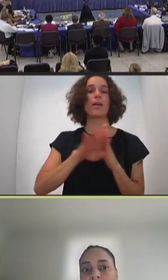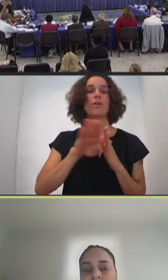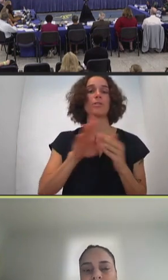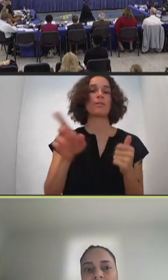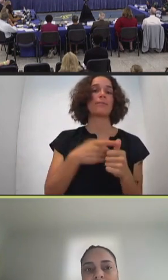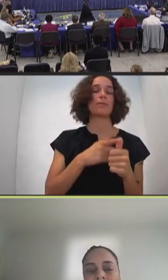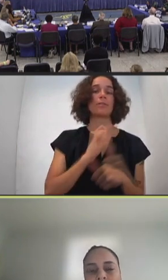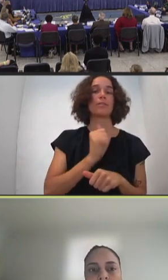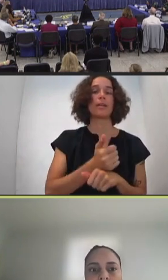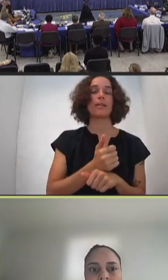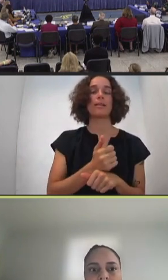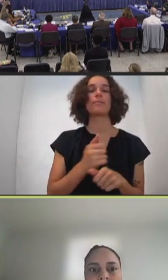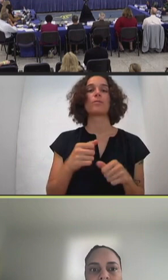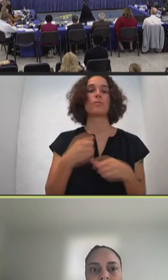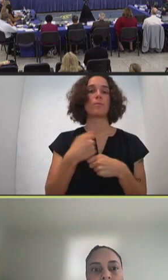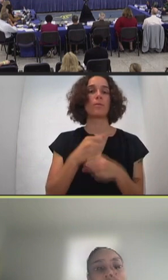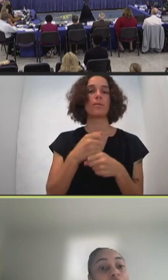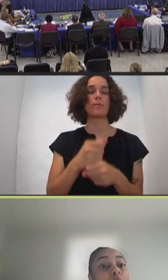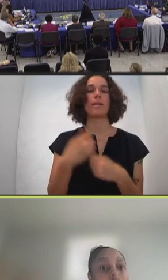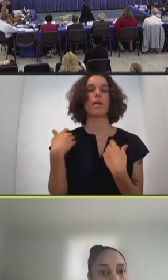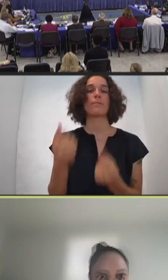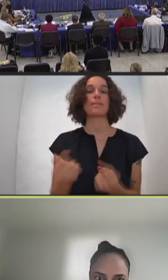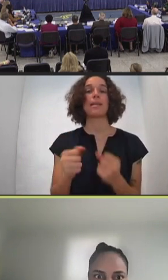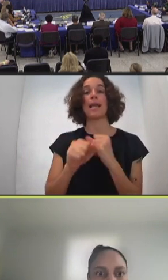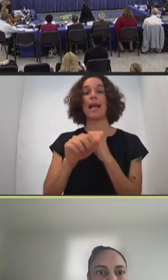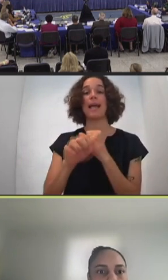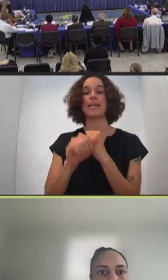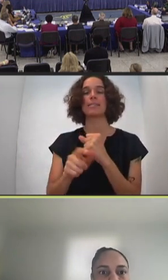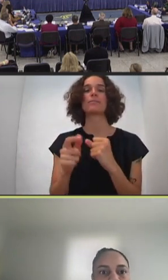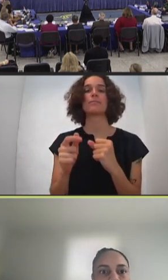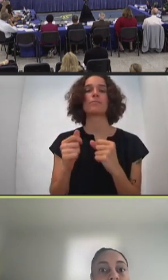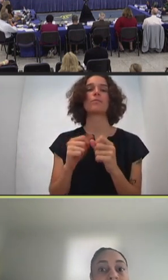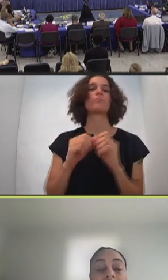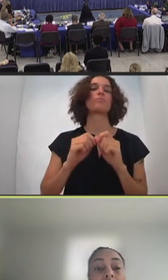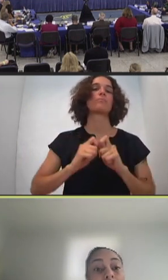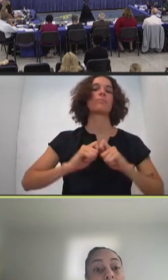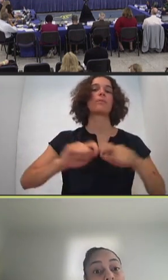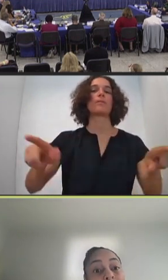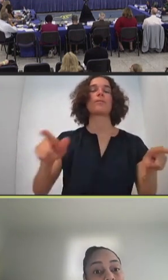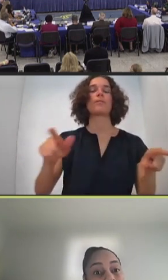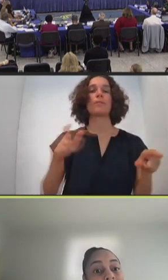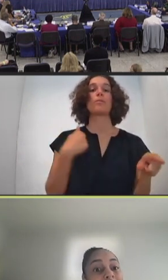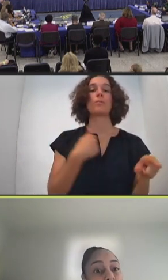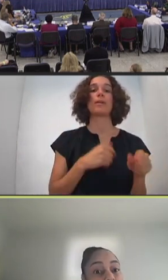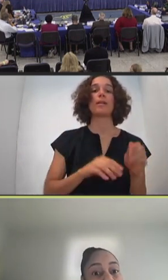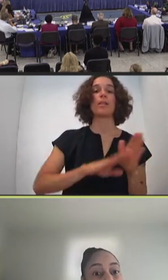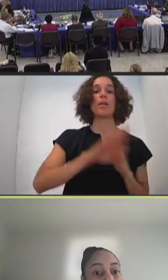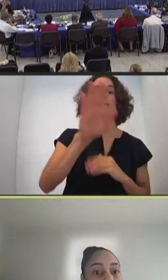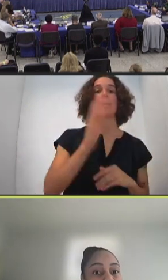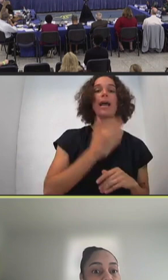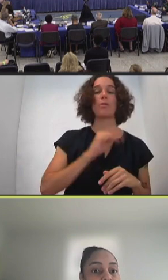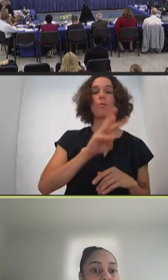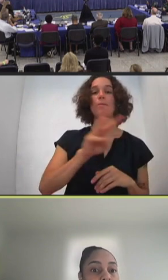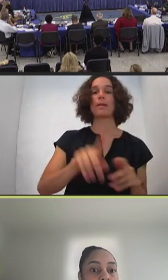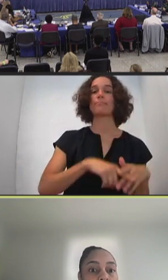Confidence ads on August 19th, we launched our website. As mentioned, our website has resources